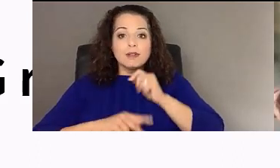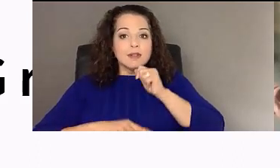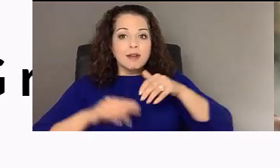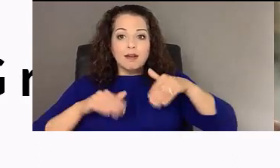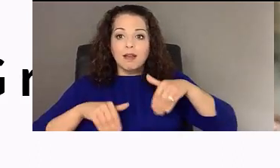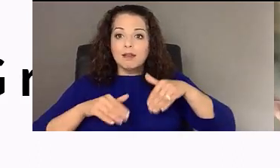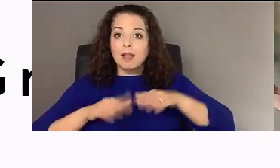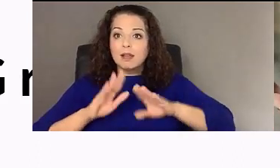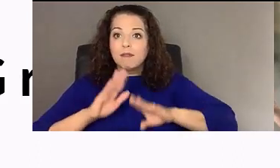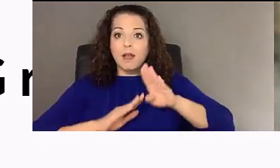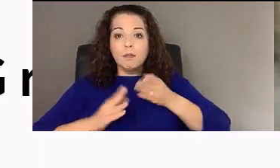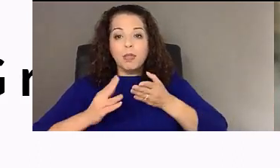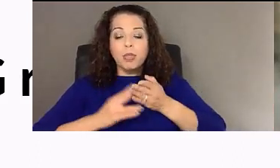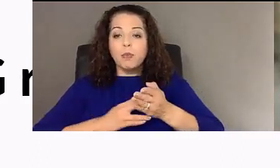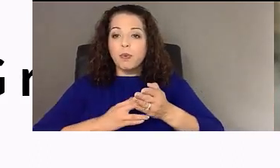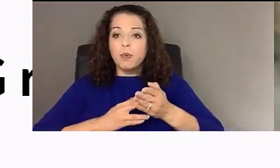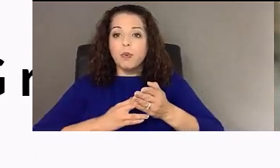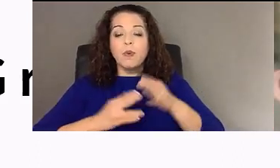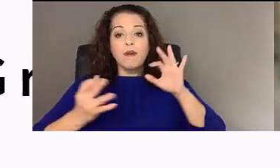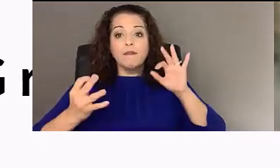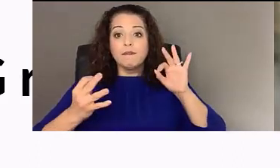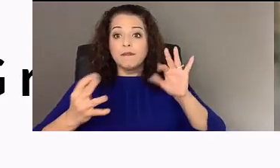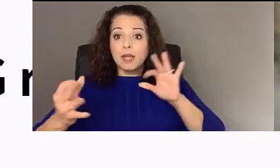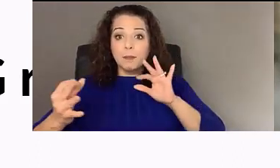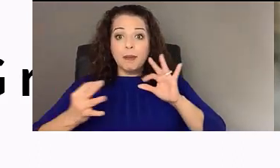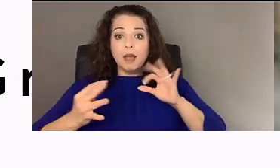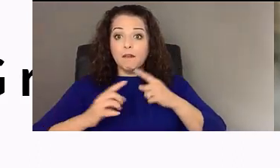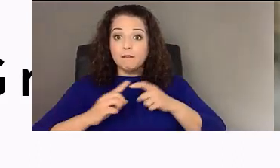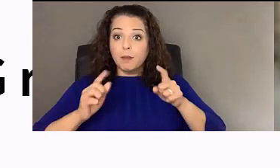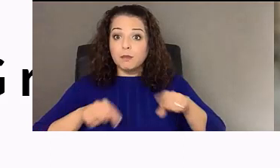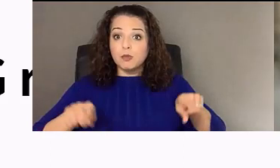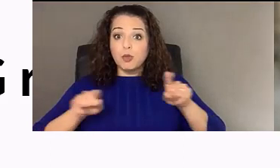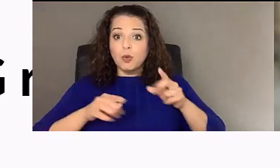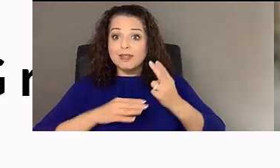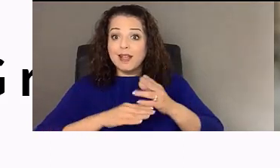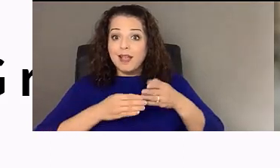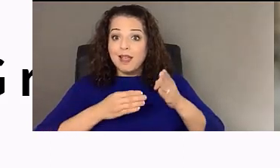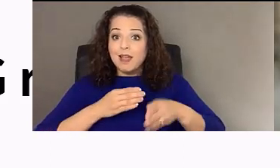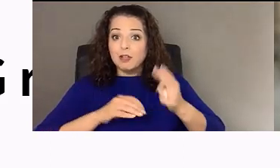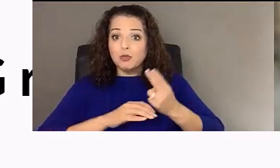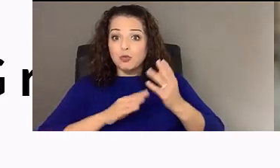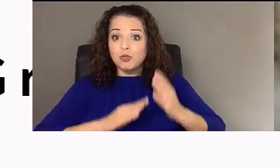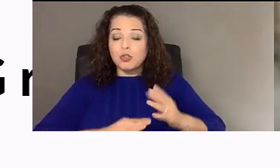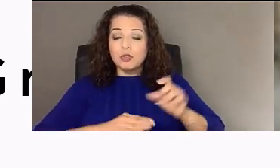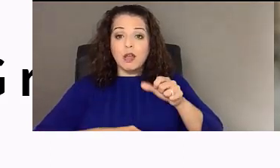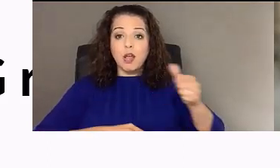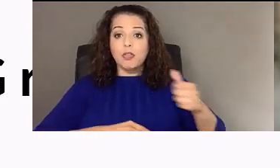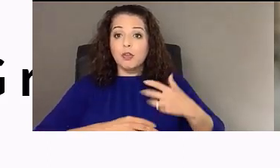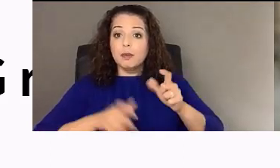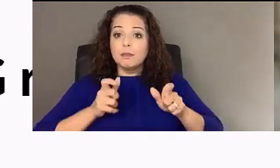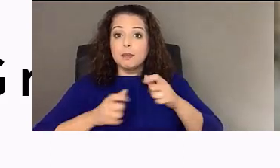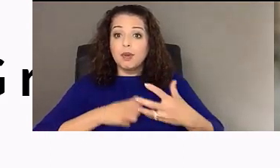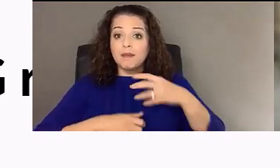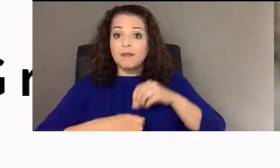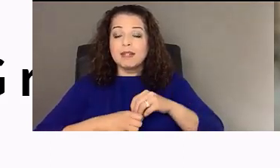through feedback from those end users and other stakeholders, tend to be abandoned by users.